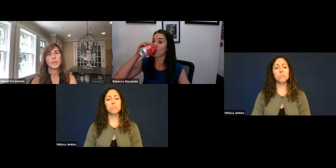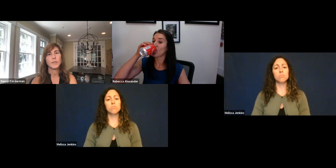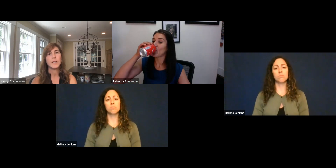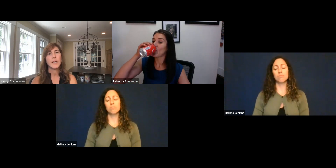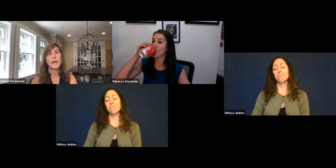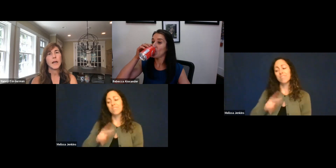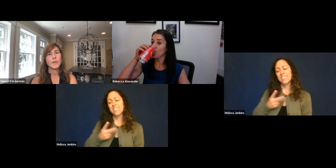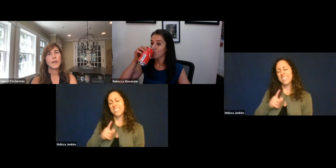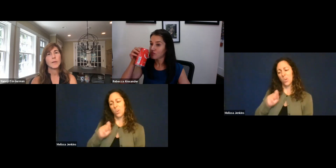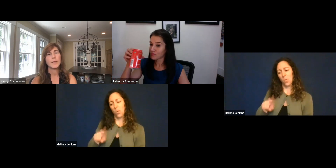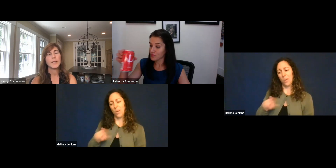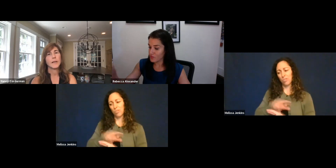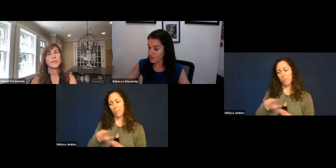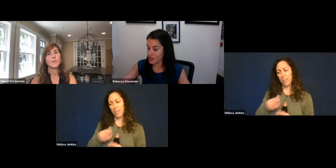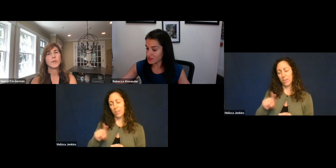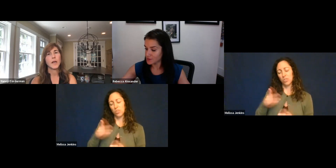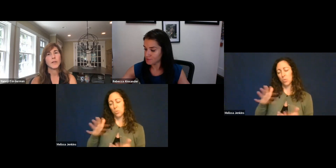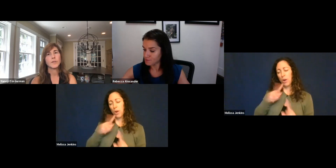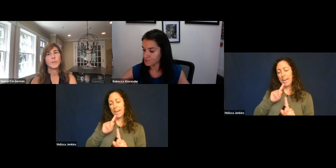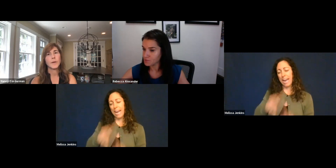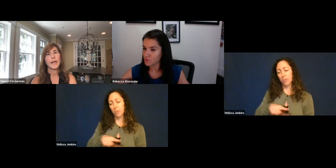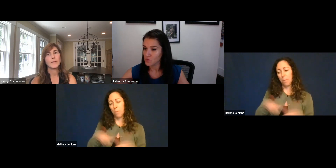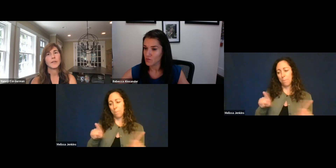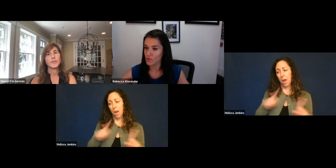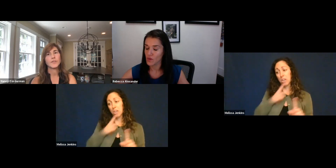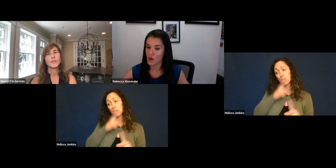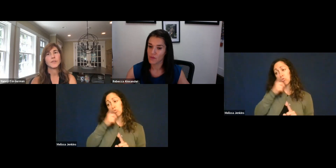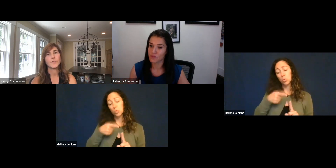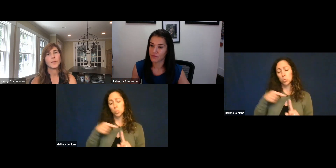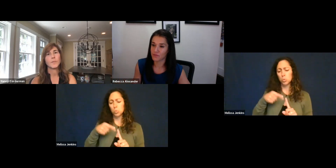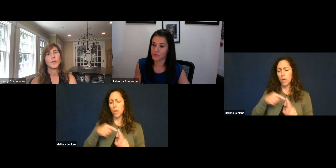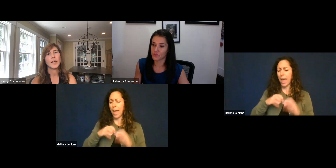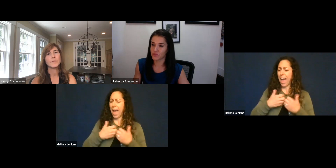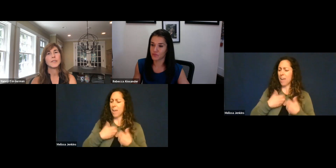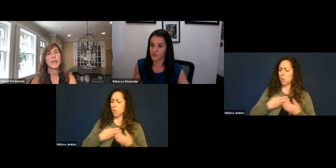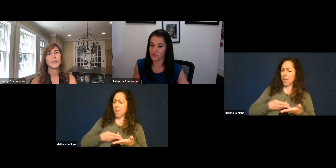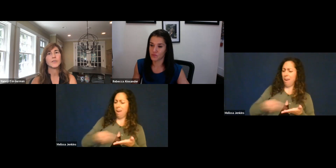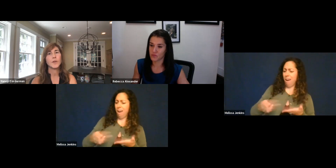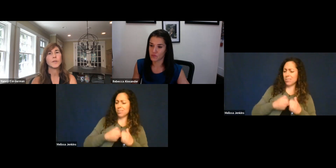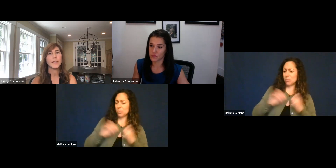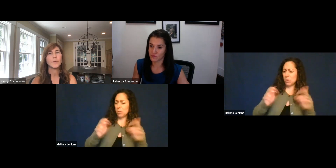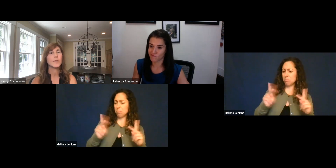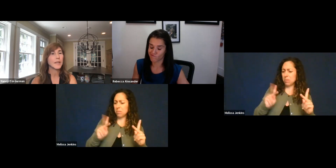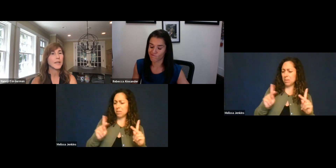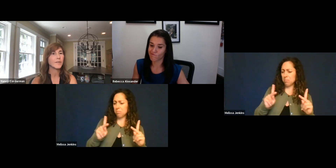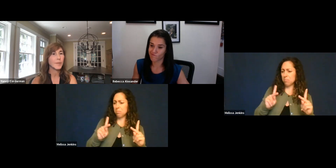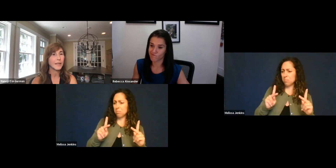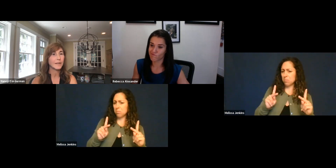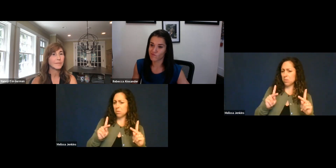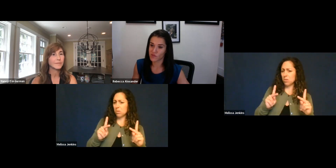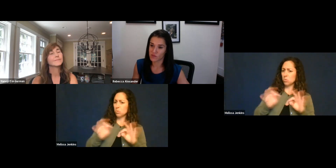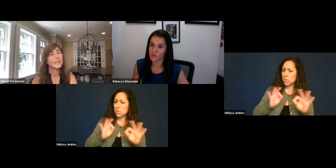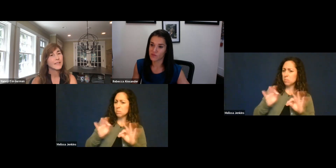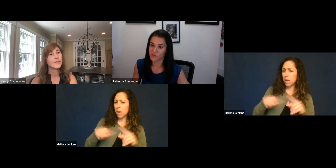It's, how can I be honest with others about having Usher syndrome when I'm scared to know what they will think of me?